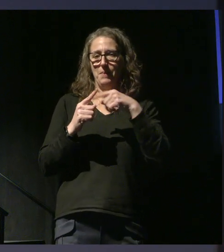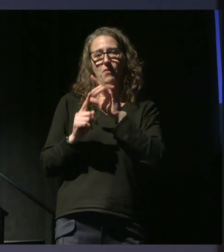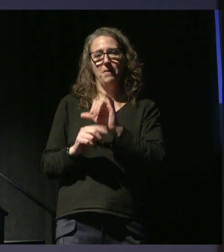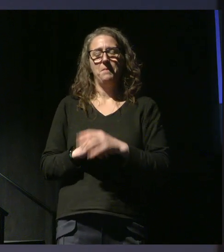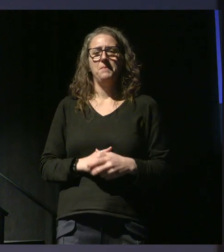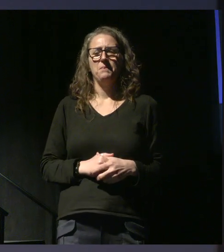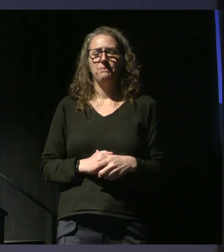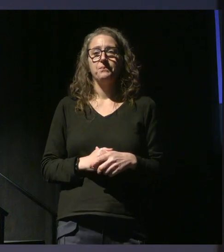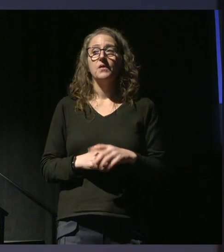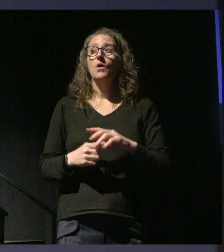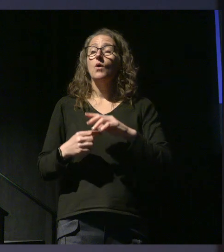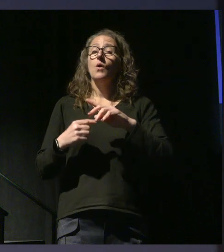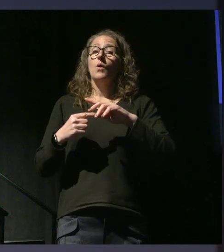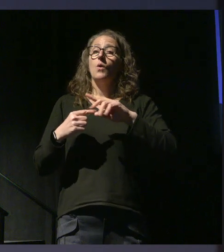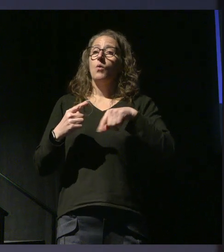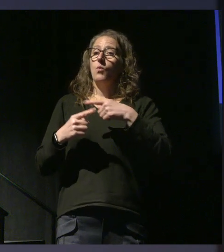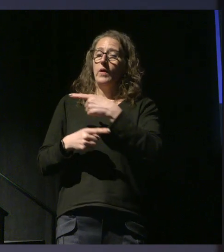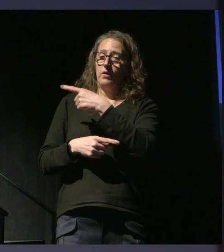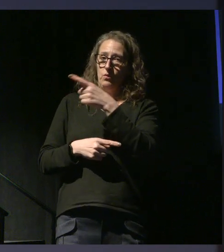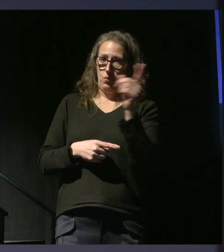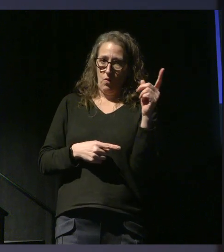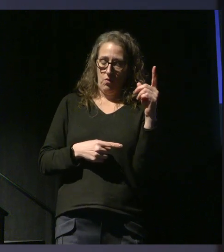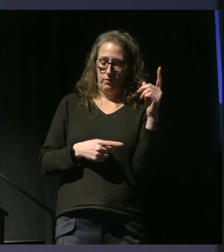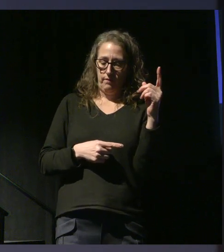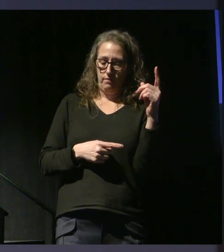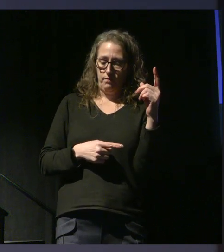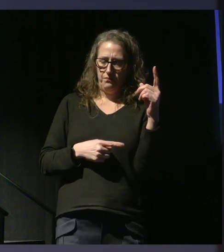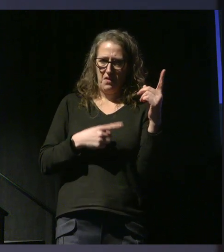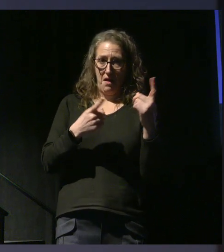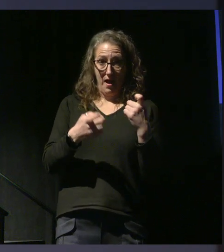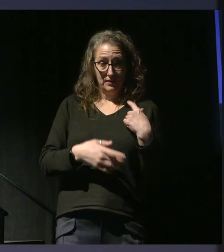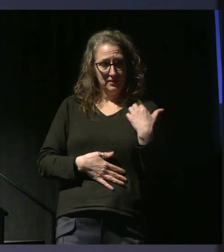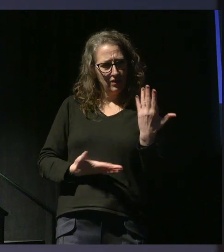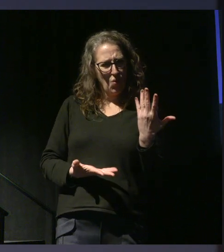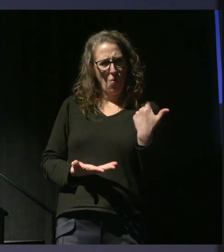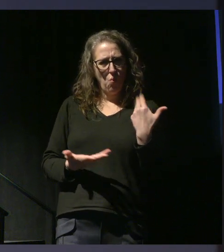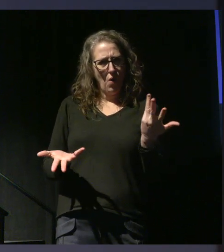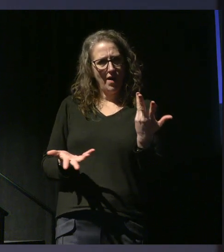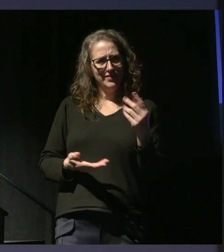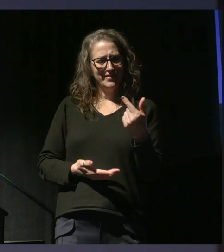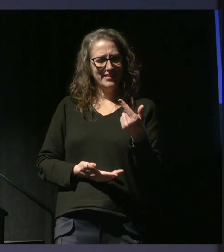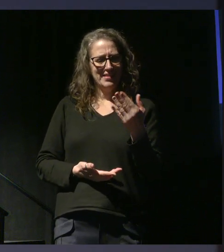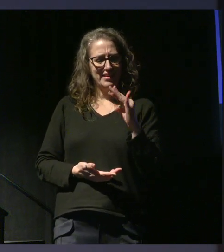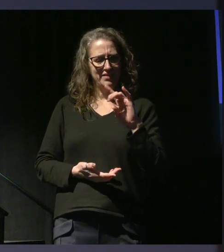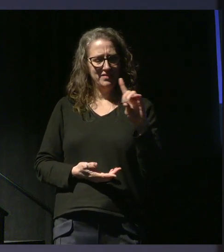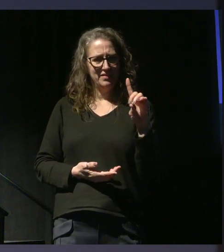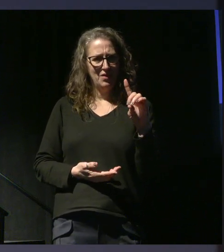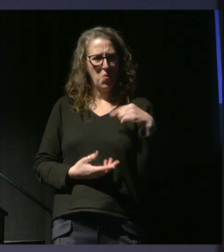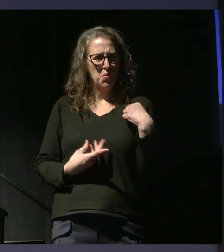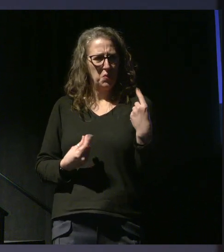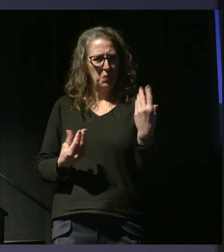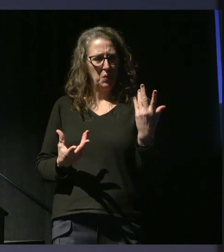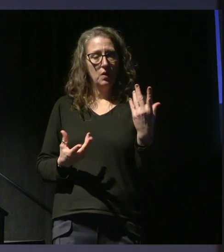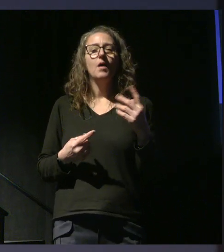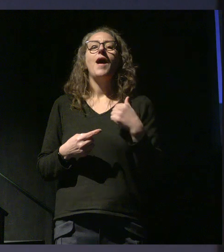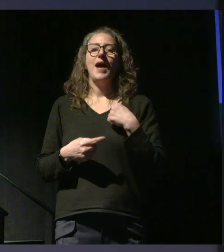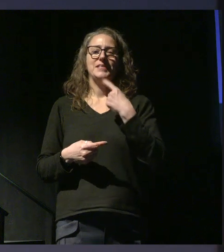So when you ask, what is the Guild? What do you guys do? I say, this is who we are.